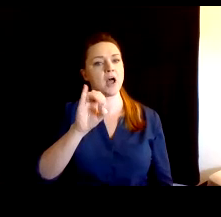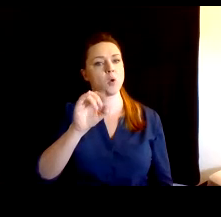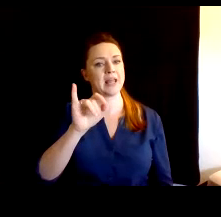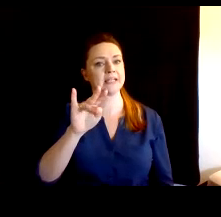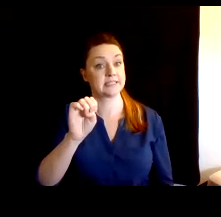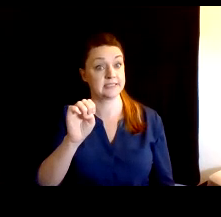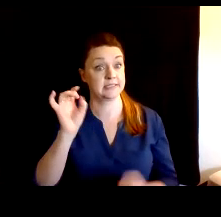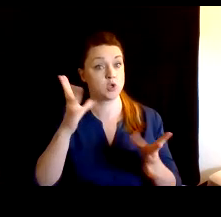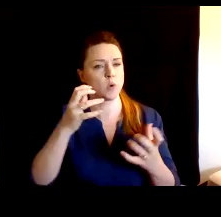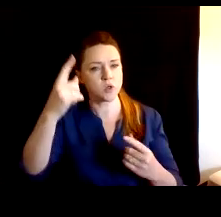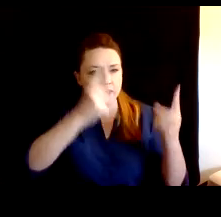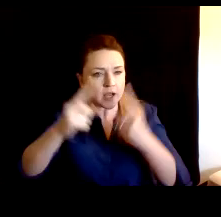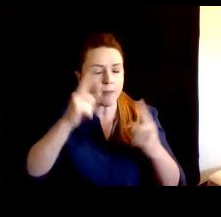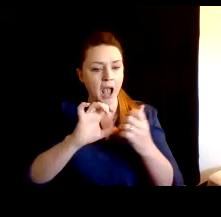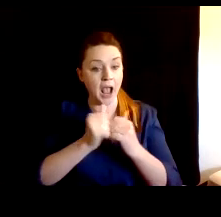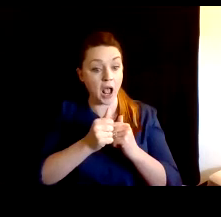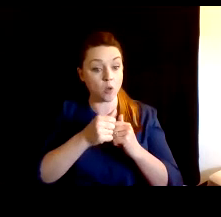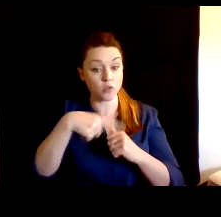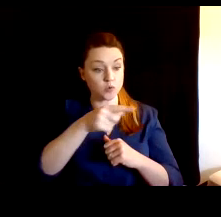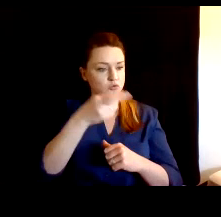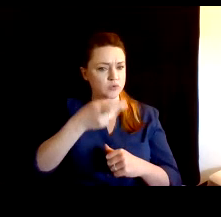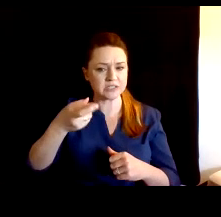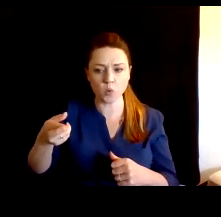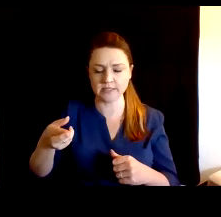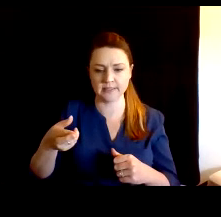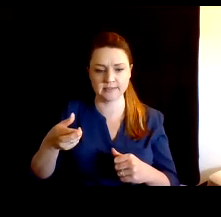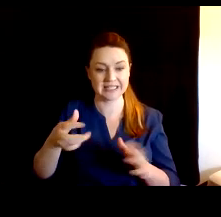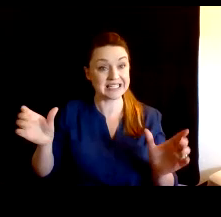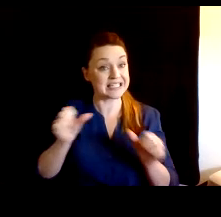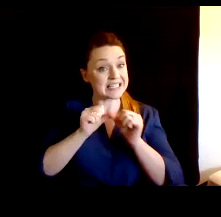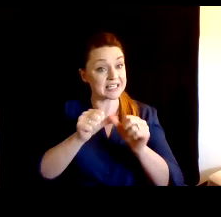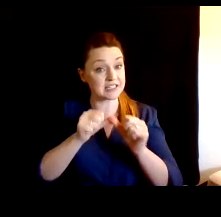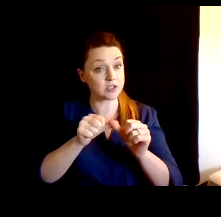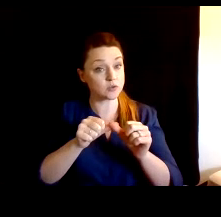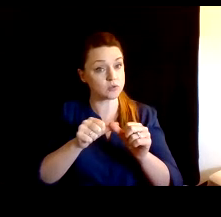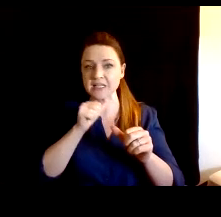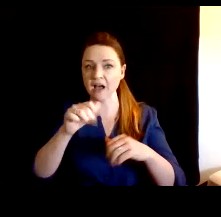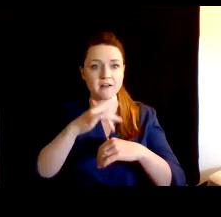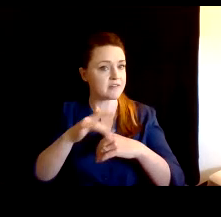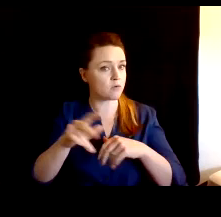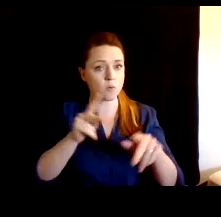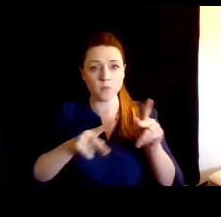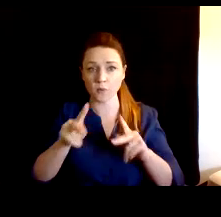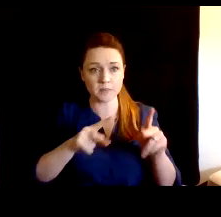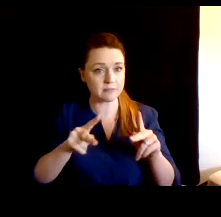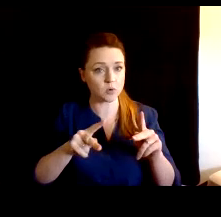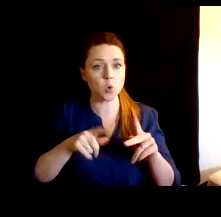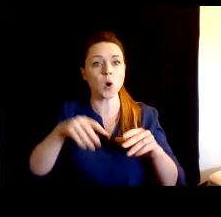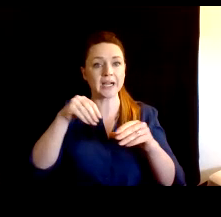We wanna think about how some of those resources continue to remain unavailable to individuals who are in marginalized groups.